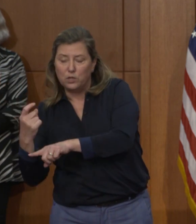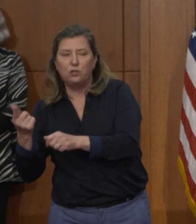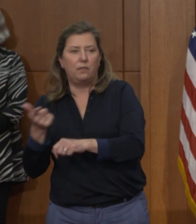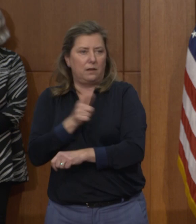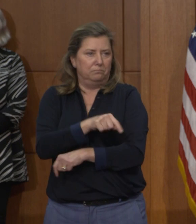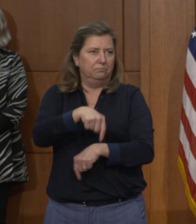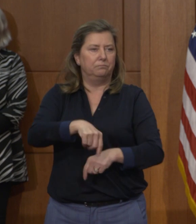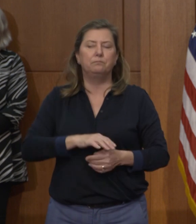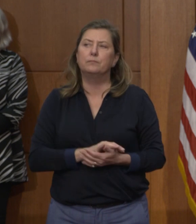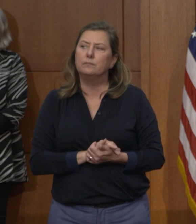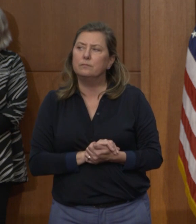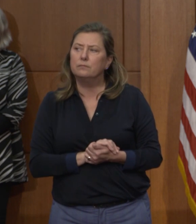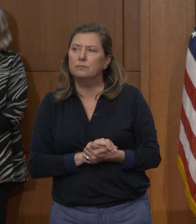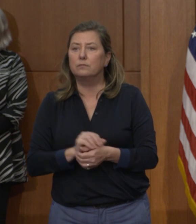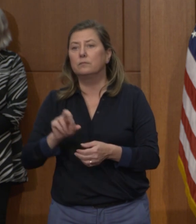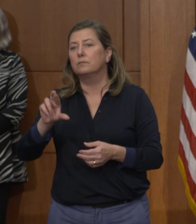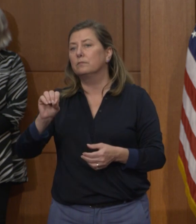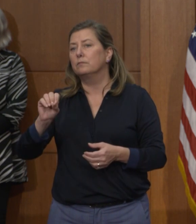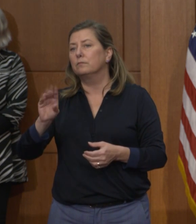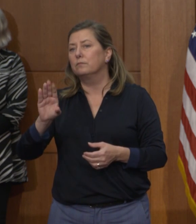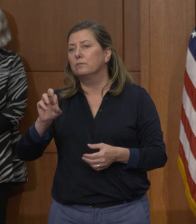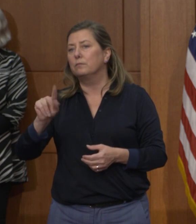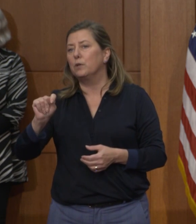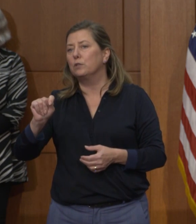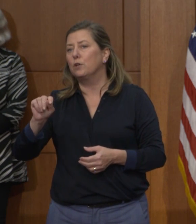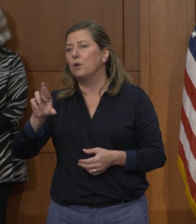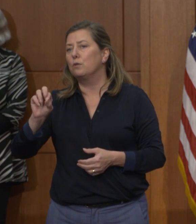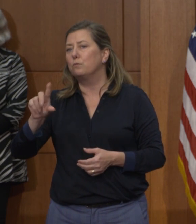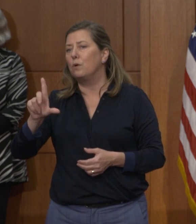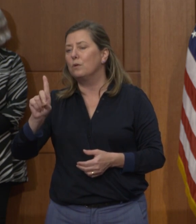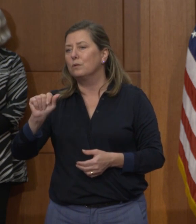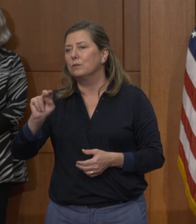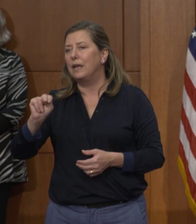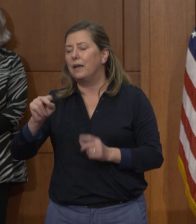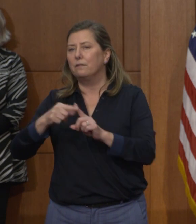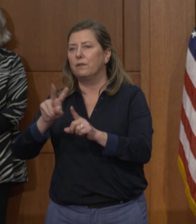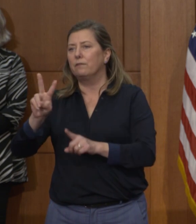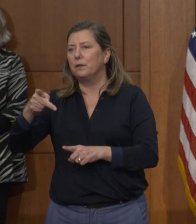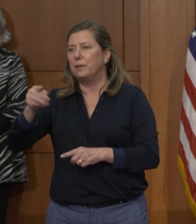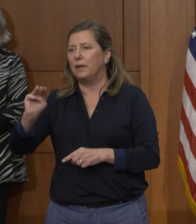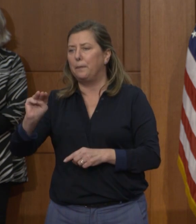I would really like to see us be able to go into two phase one, uh, as soon as may the eighth, but certainly no sooner than that.